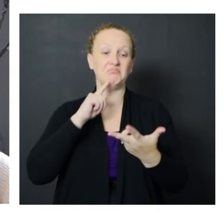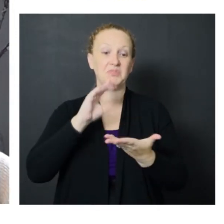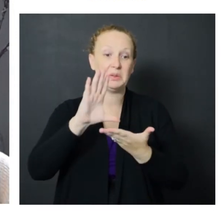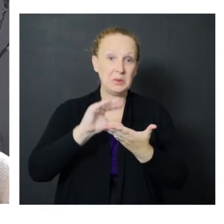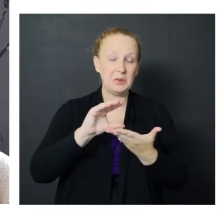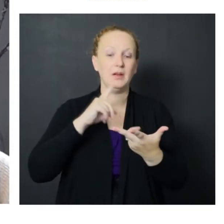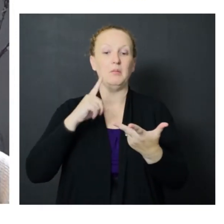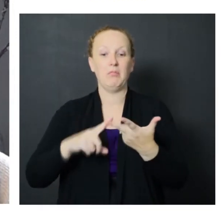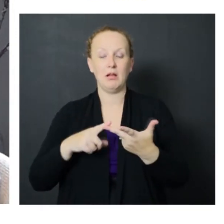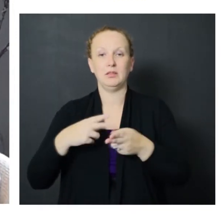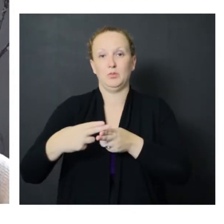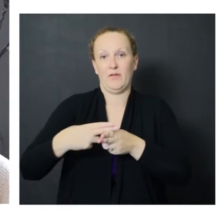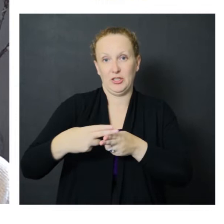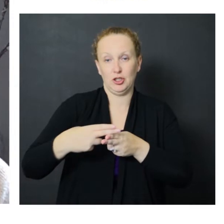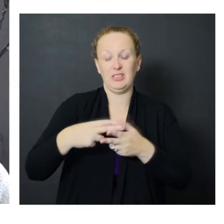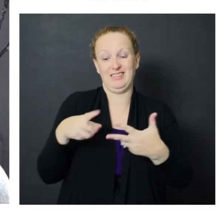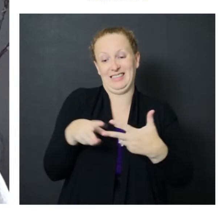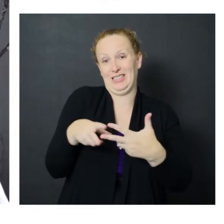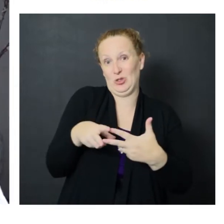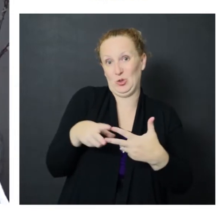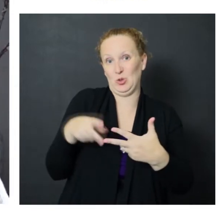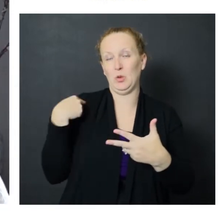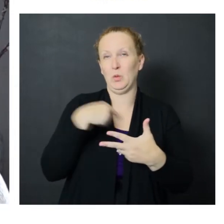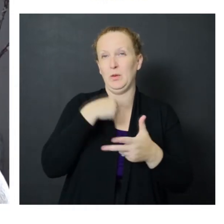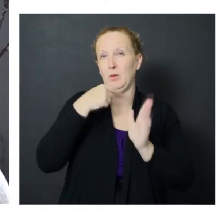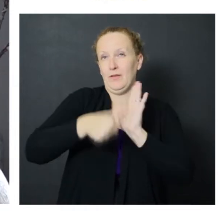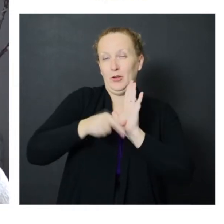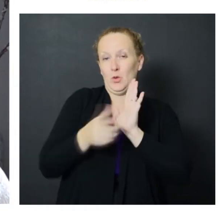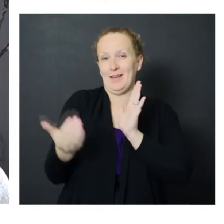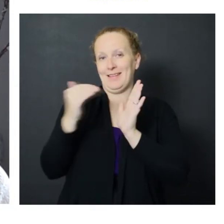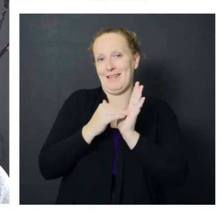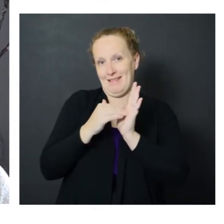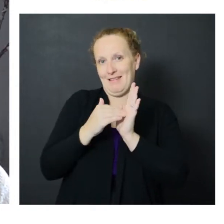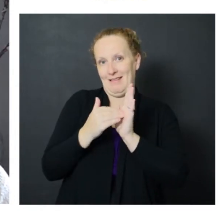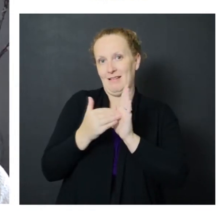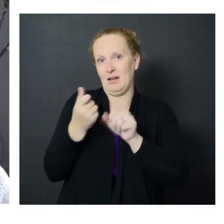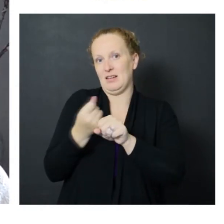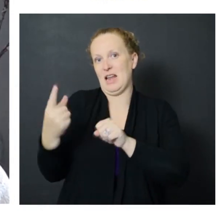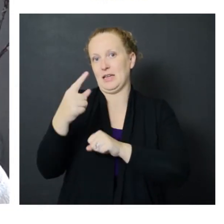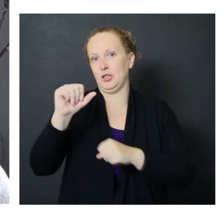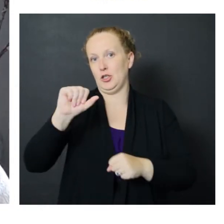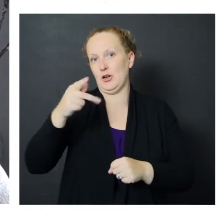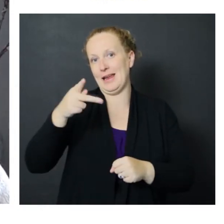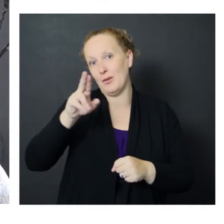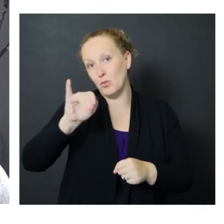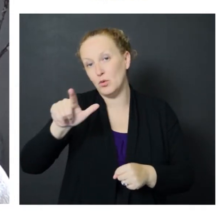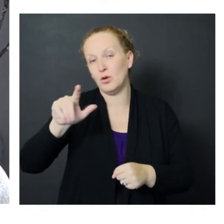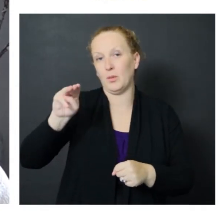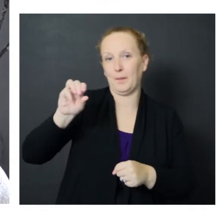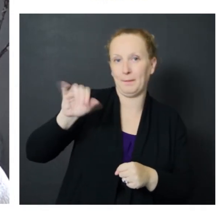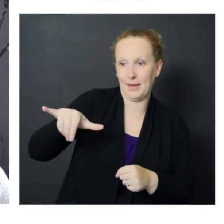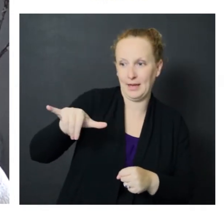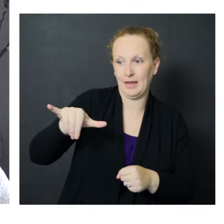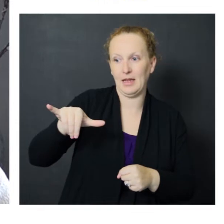next May, uh, next April because, uh, we don’t, we think it'll be premature to reconsider